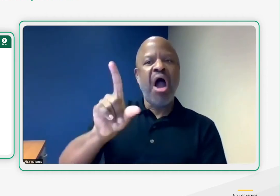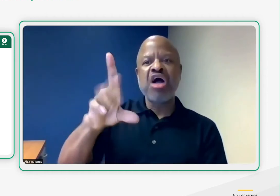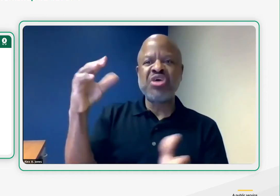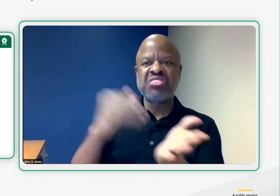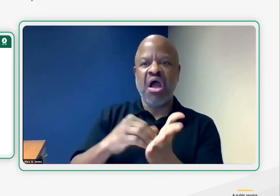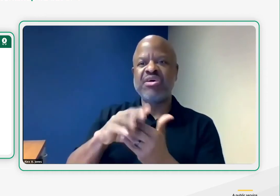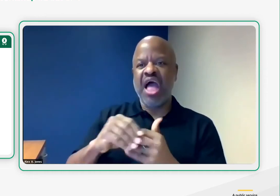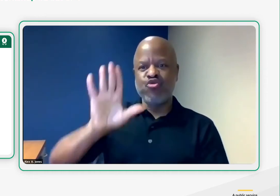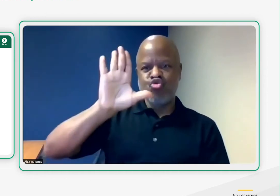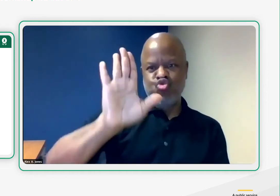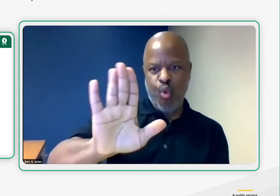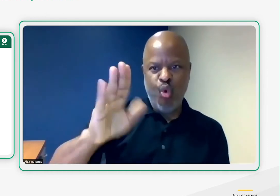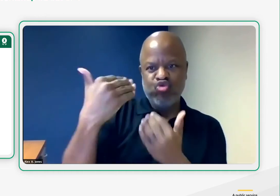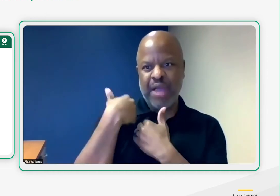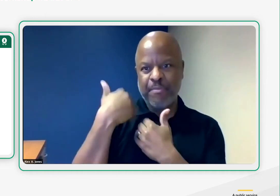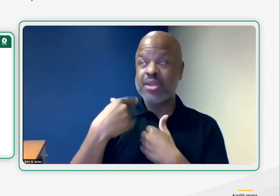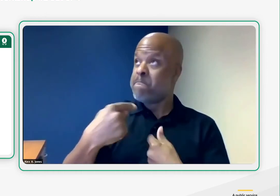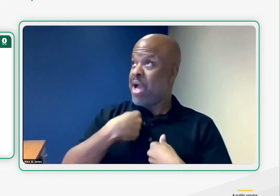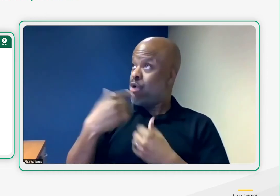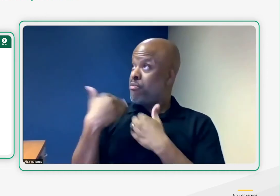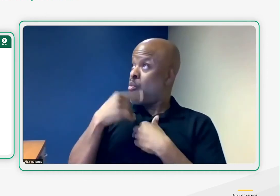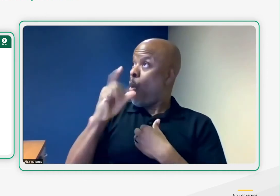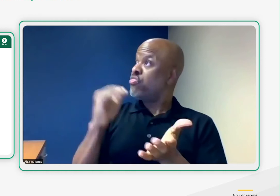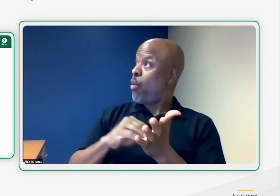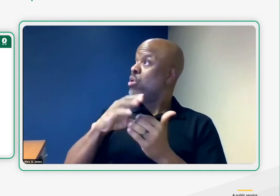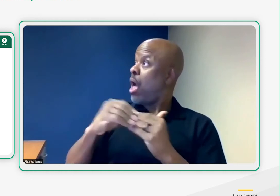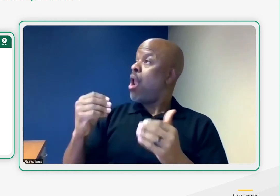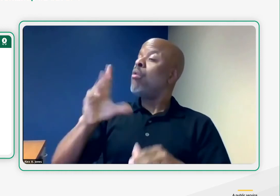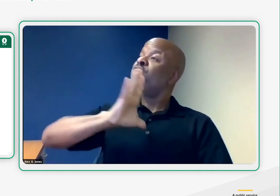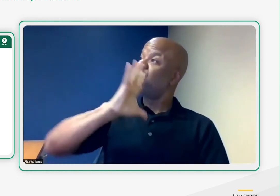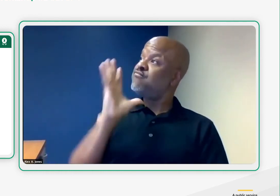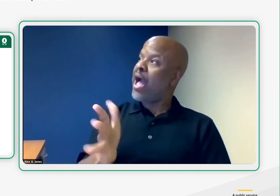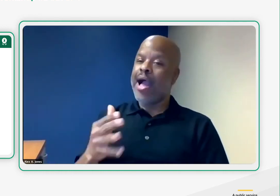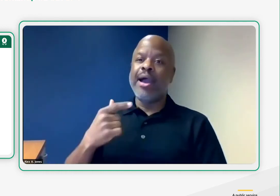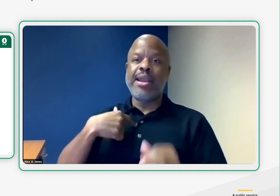Perhaps it's like $20,000, and it's your responsibility to decide how these funds will be allocated